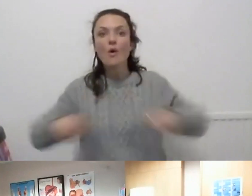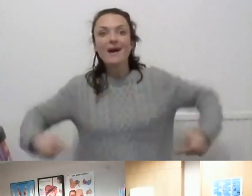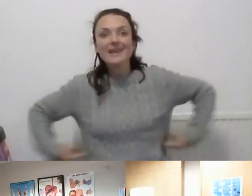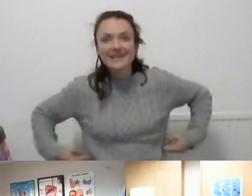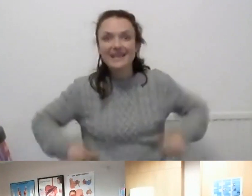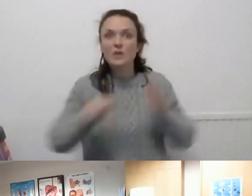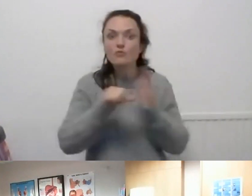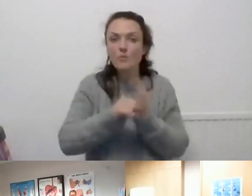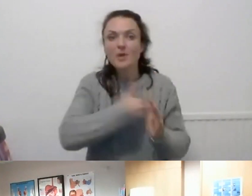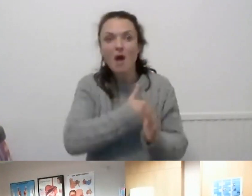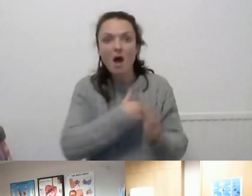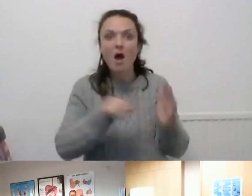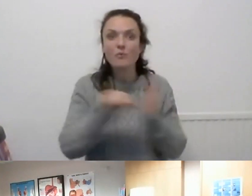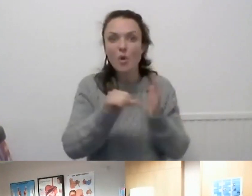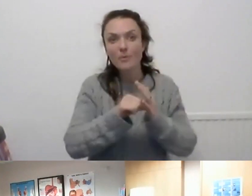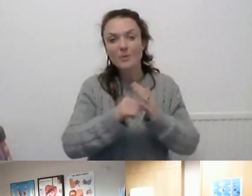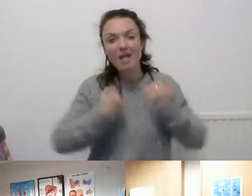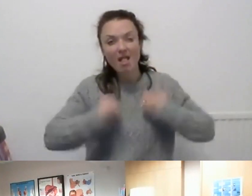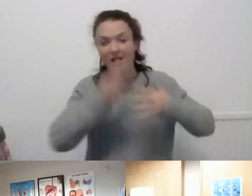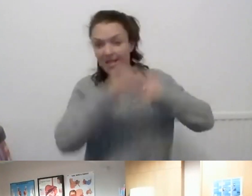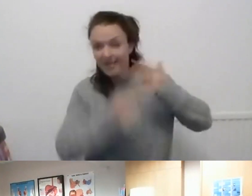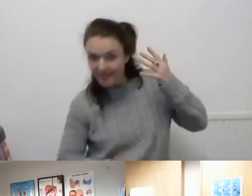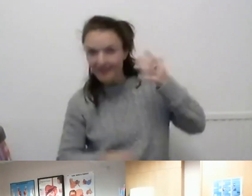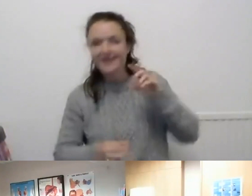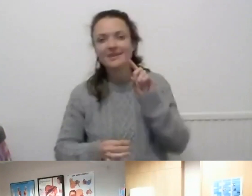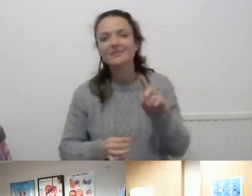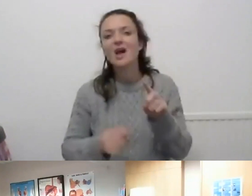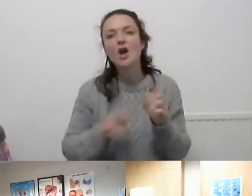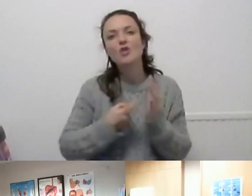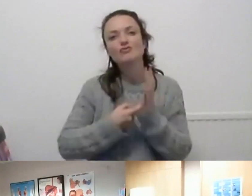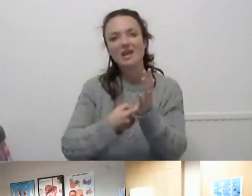then you the recommendation currently is that you should wait until your pregnancy is finished